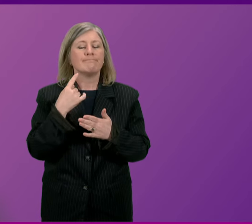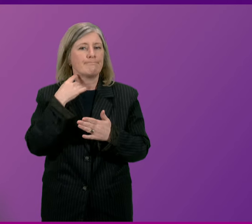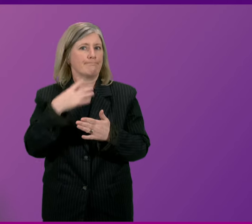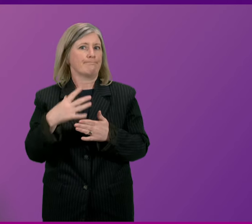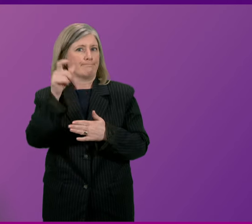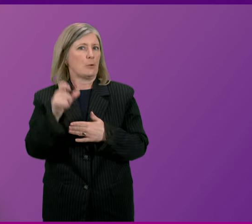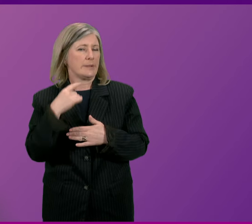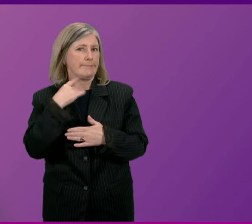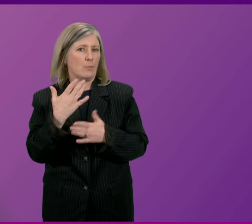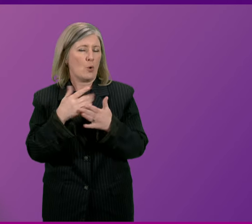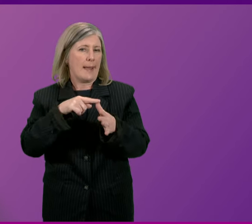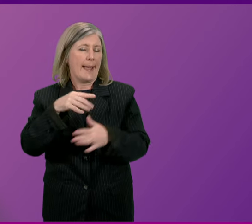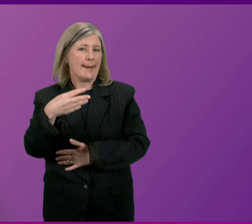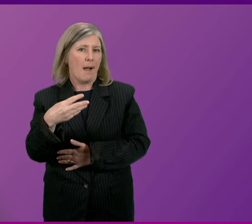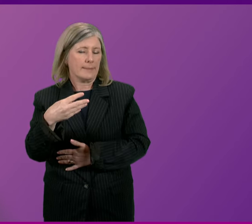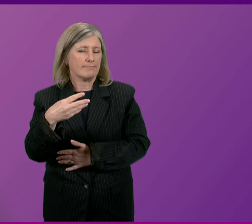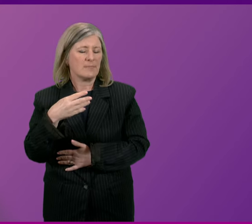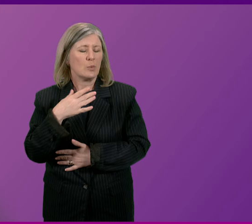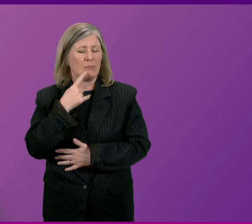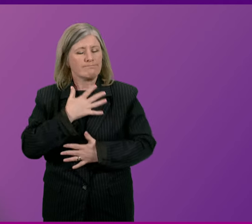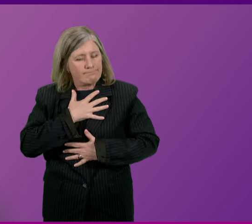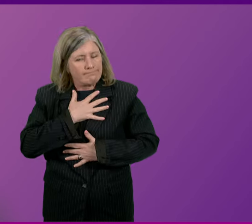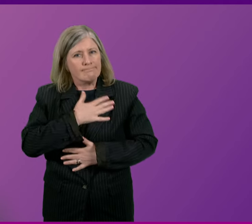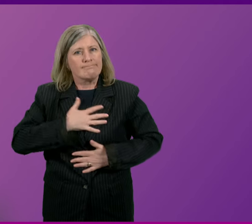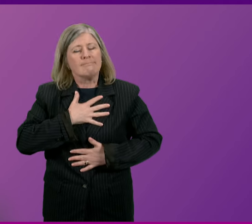and I send my condolences to the family of the individual involved.